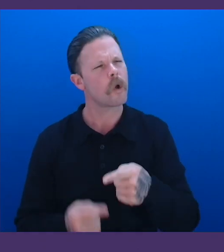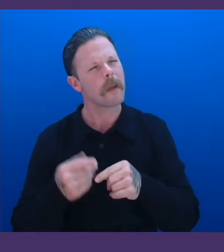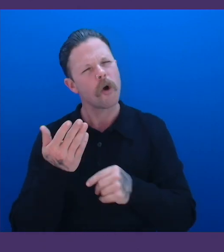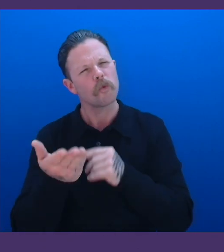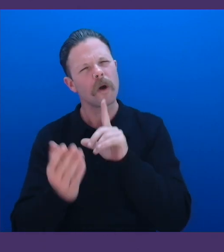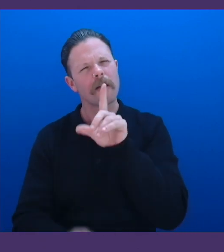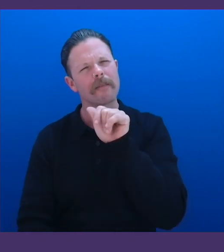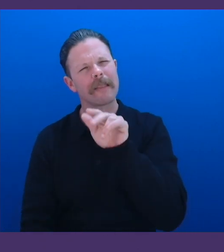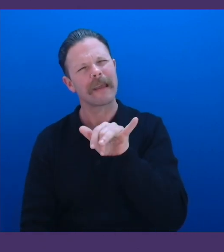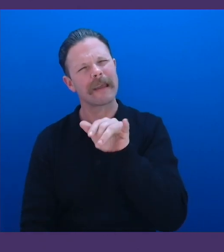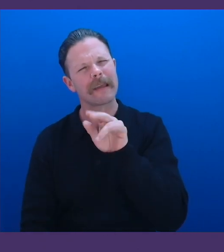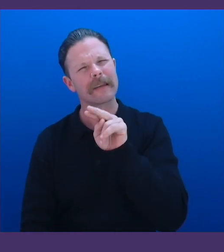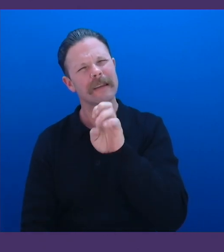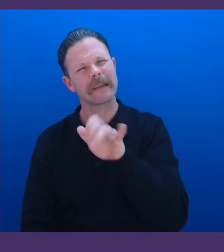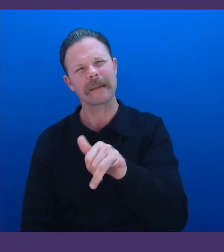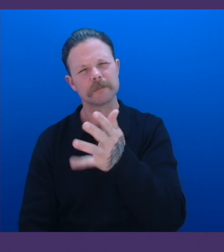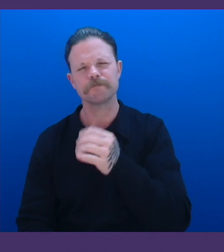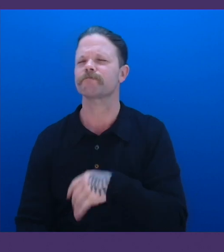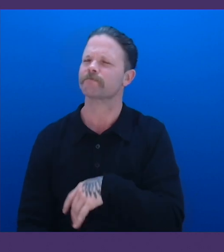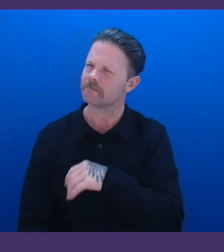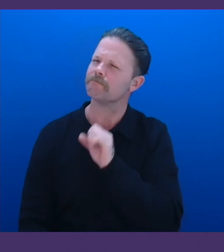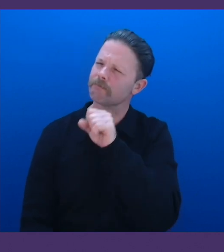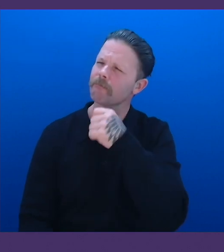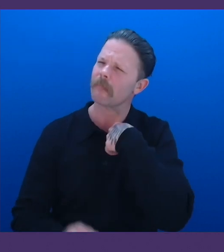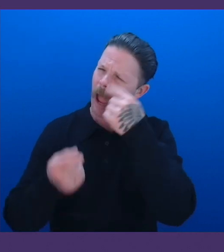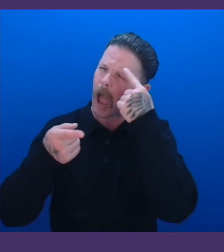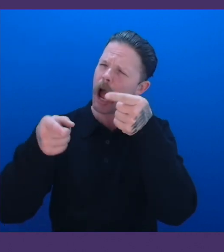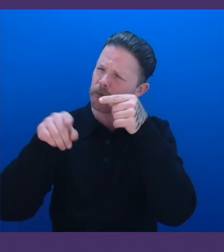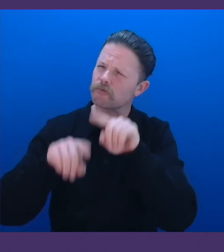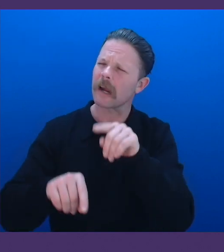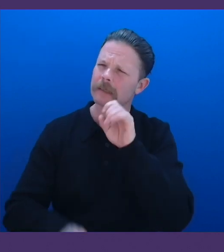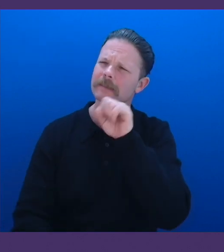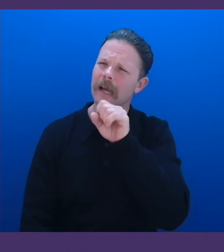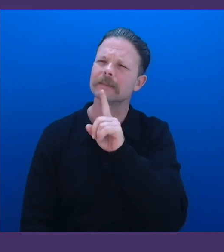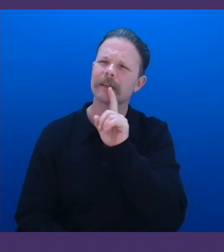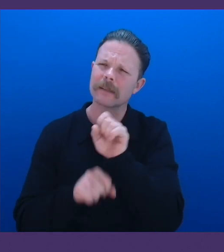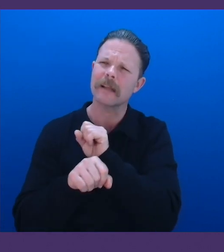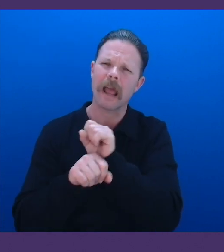Léonie Watson: Yes, I agree. I think it definitely is a landmark piece of legislation